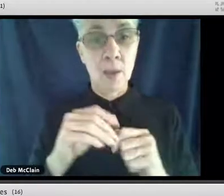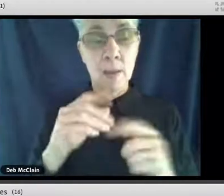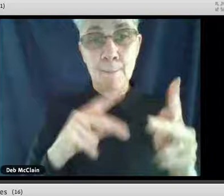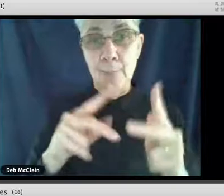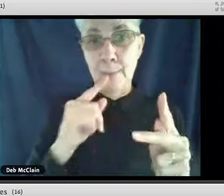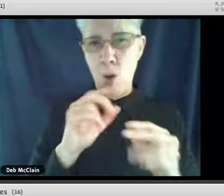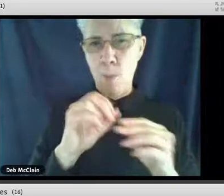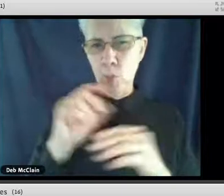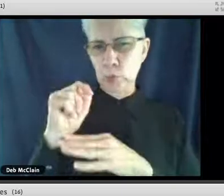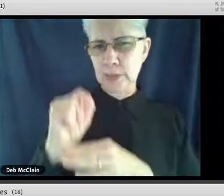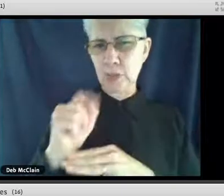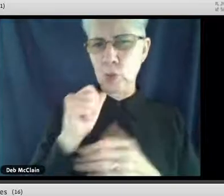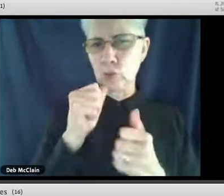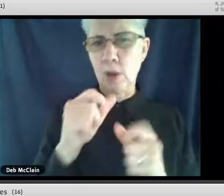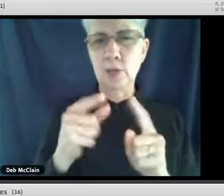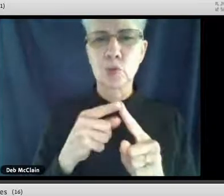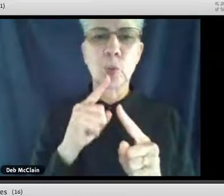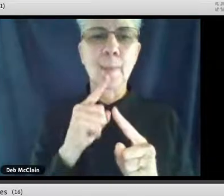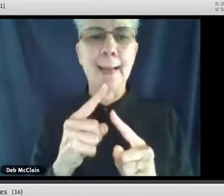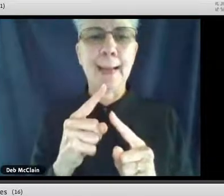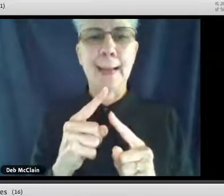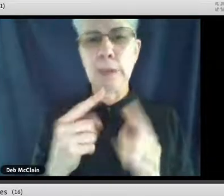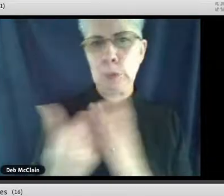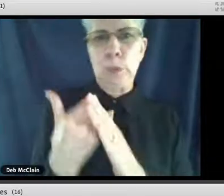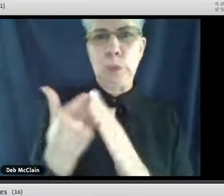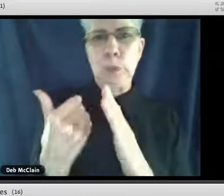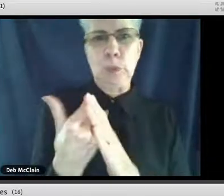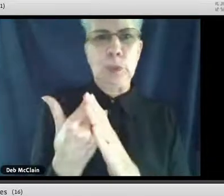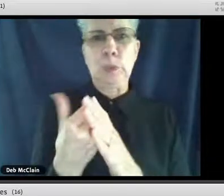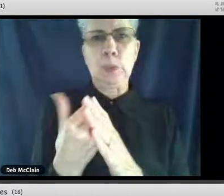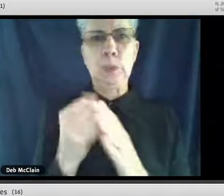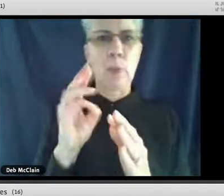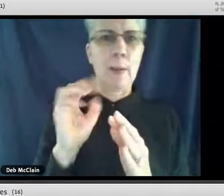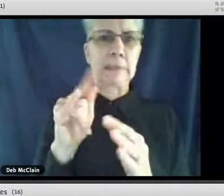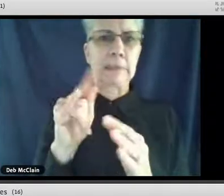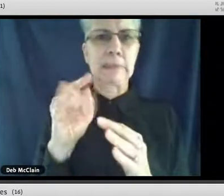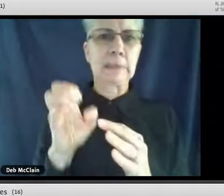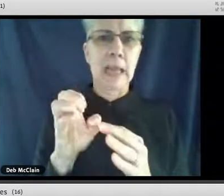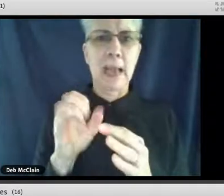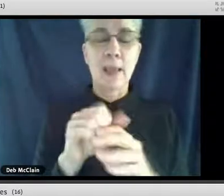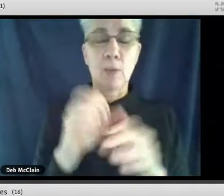We're not trying to be this cutting-edge website that's going to blow their mind.